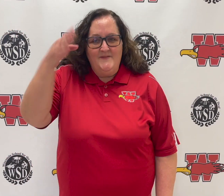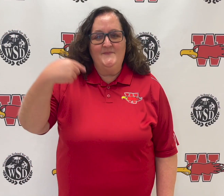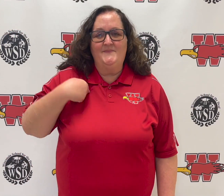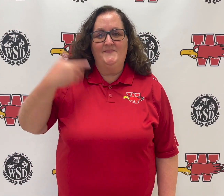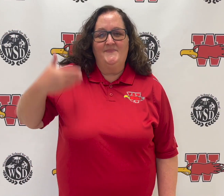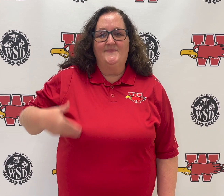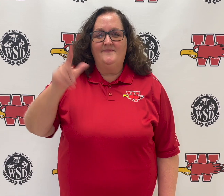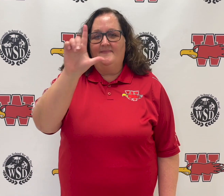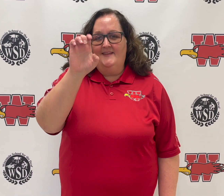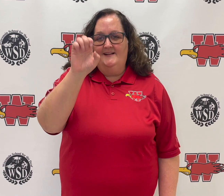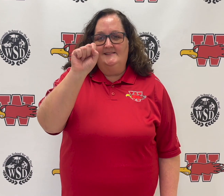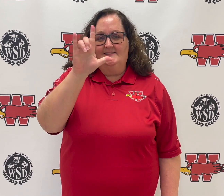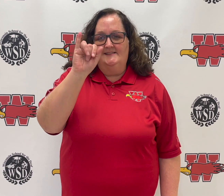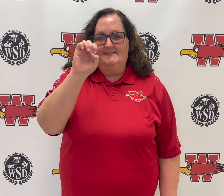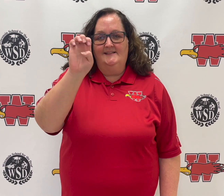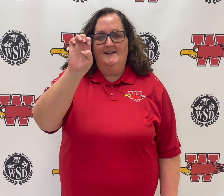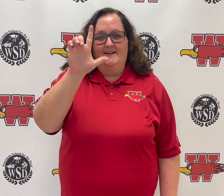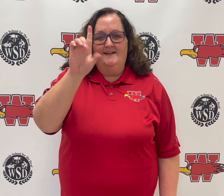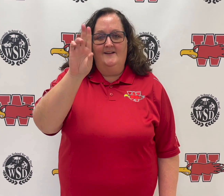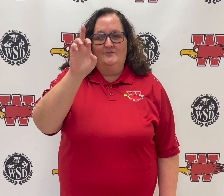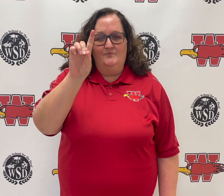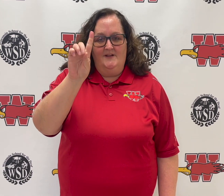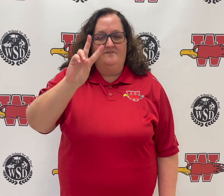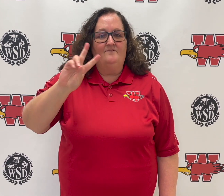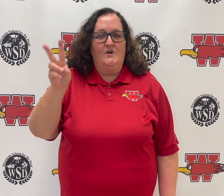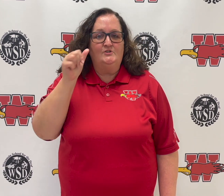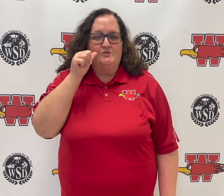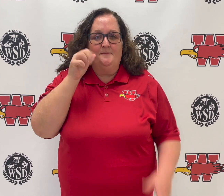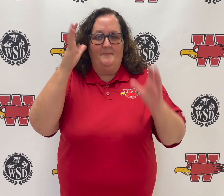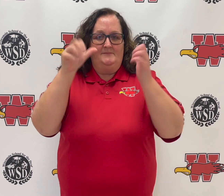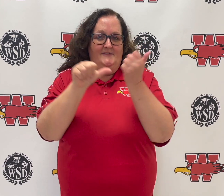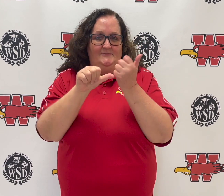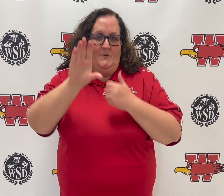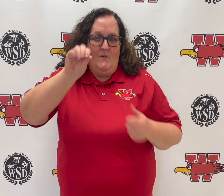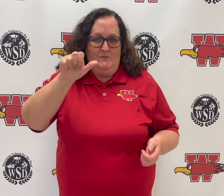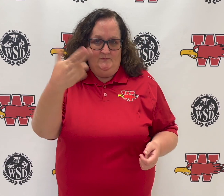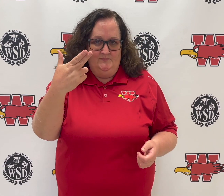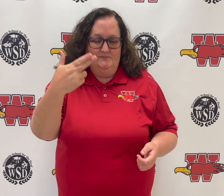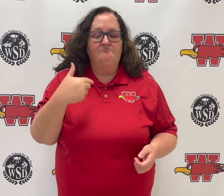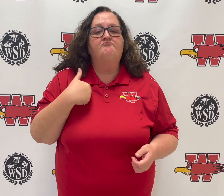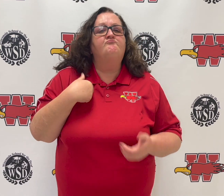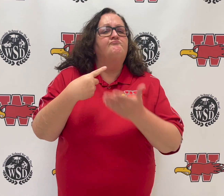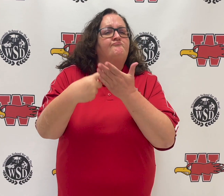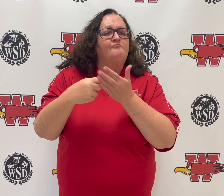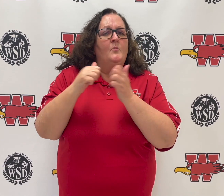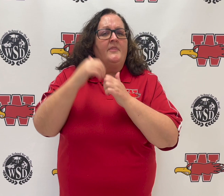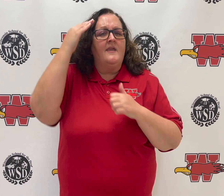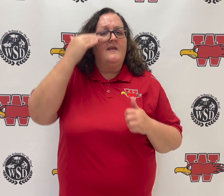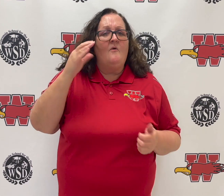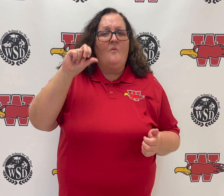Hello. I'm Leslie Eldred, varsity girls basketball assistant coach. I talked with our head coach,